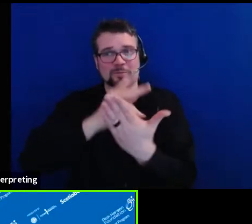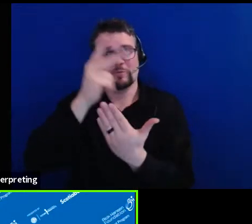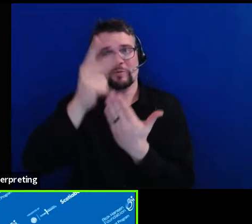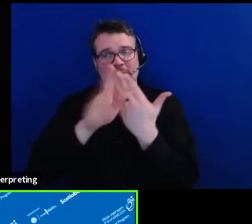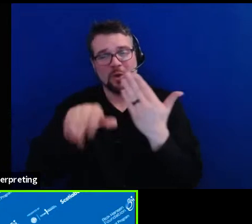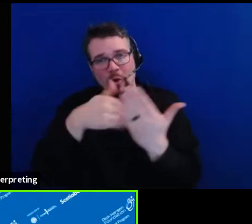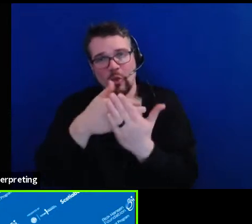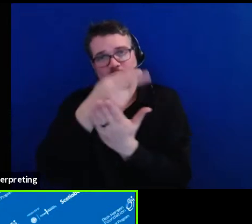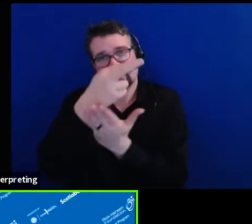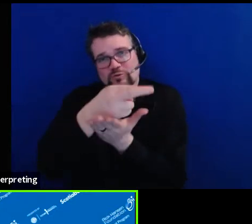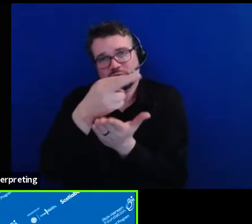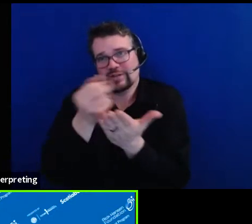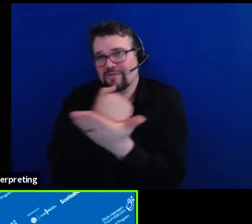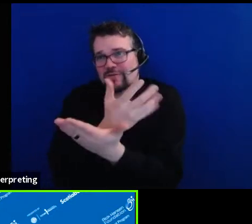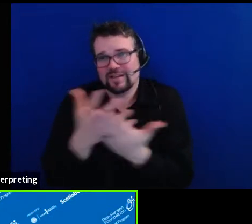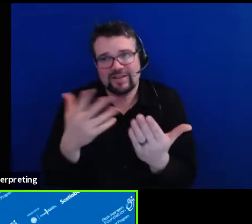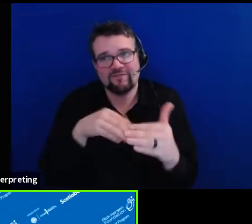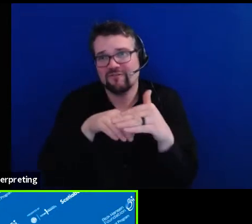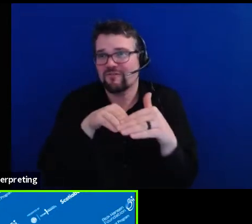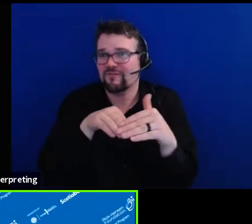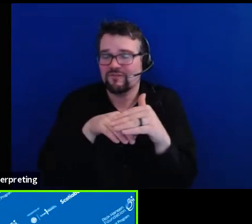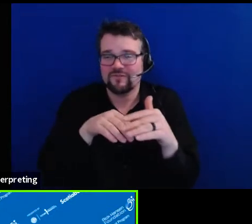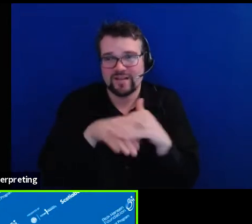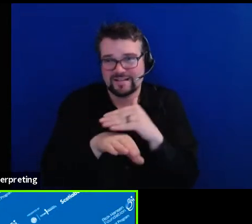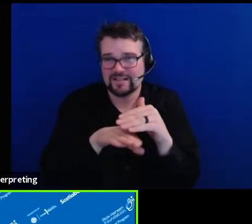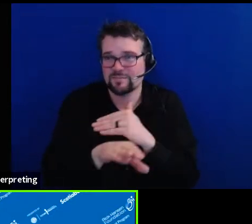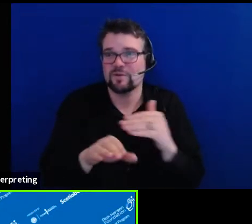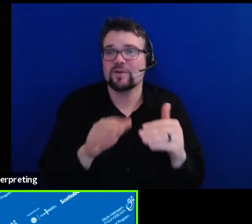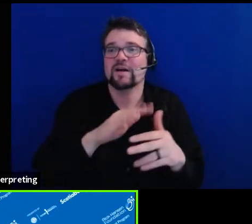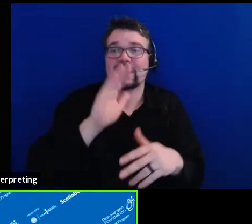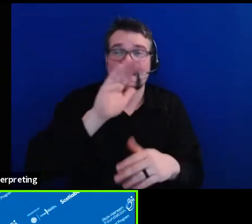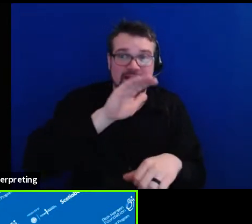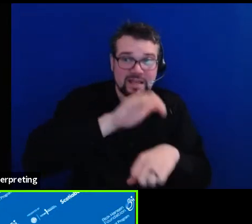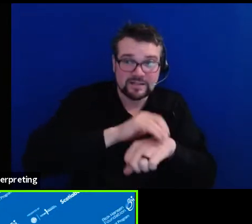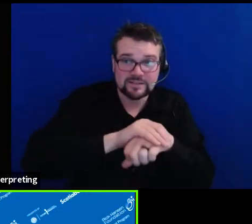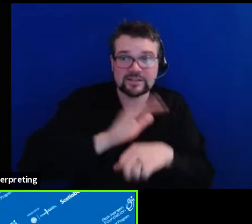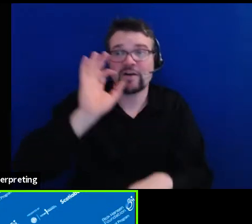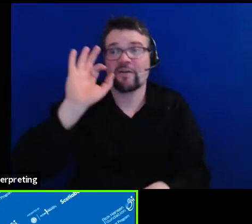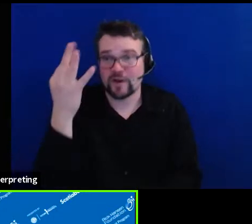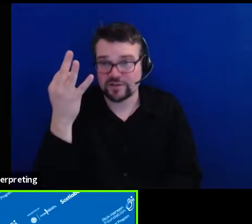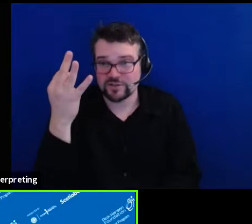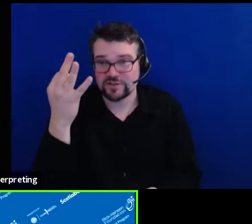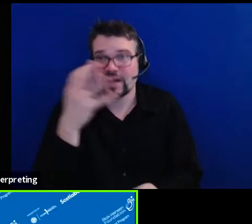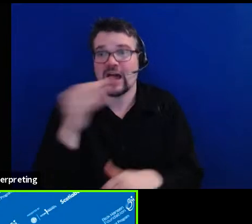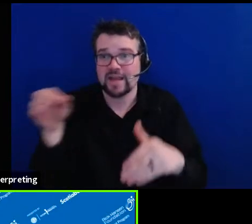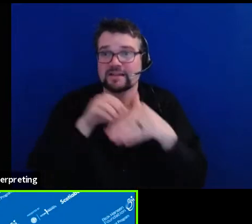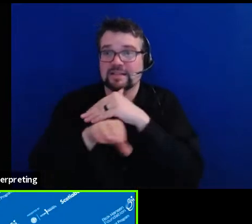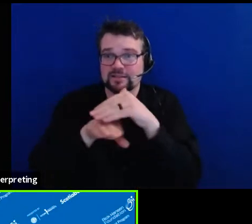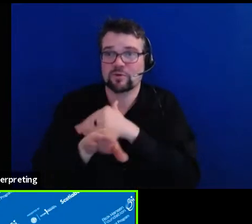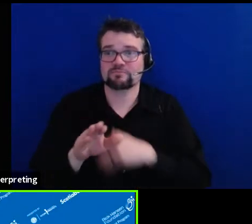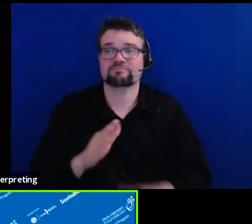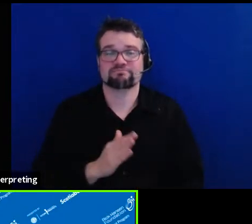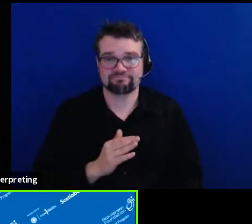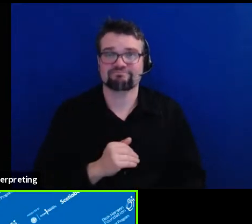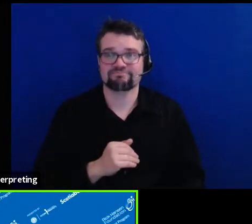AVAILABLE IN FRENCH, AND ENGLISH, AND THEY ARE ALSO ACCESSIBLE. AND THAT'S REALLY IMPORTANT THAT